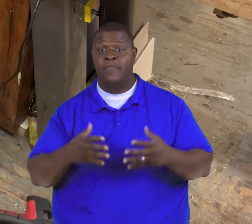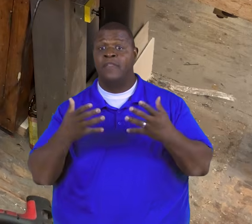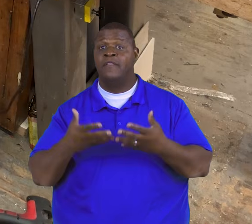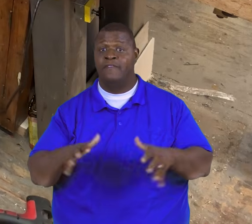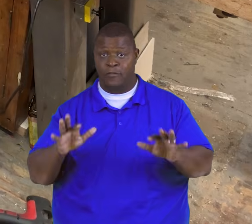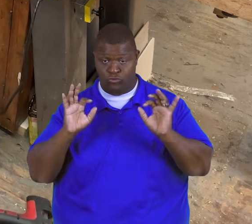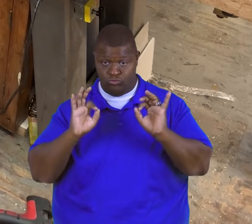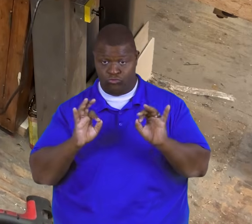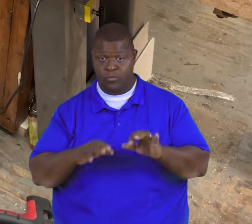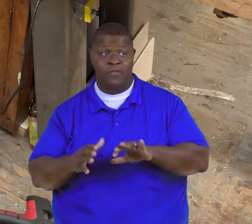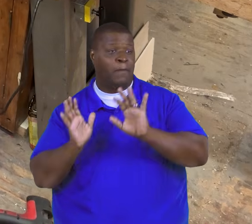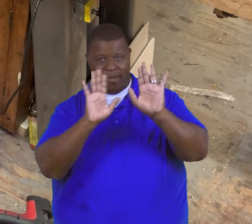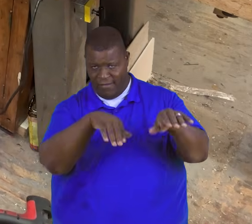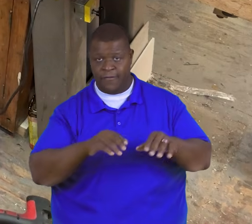That part's done. Let's put these back.